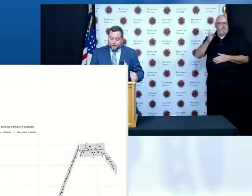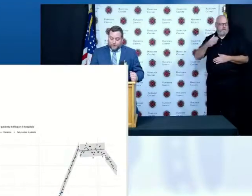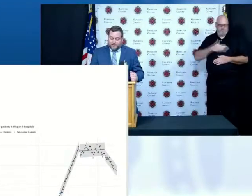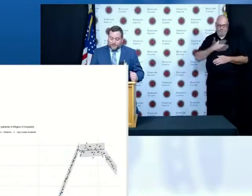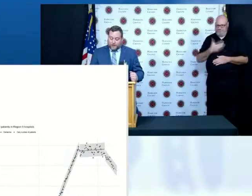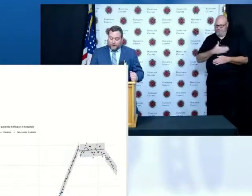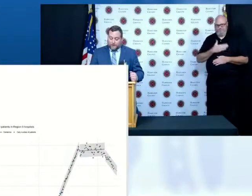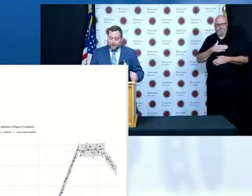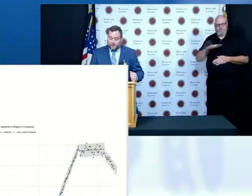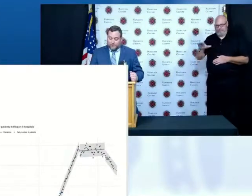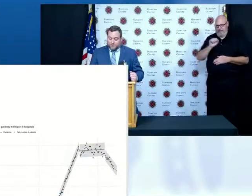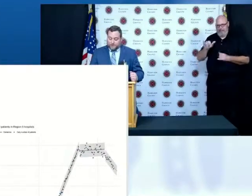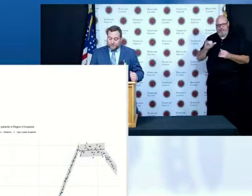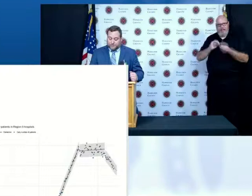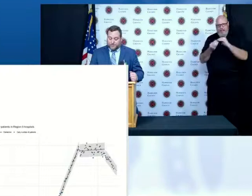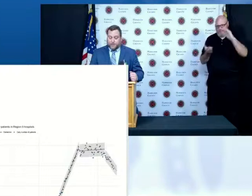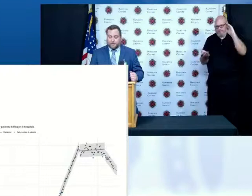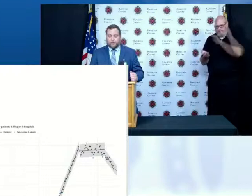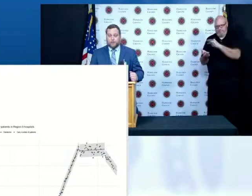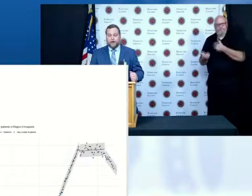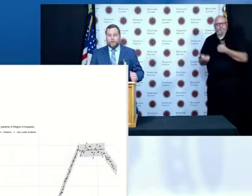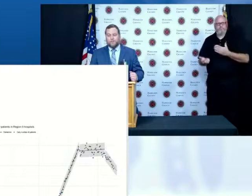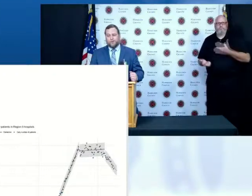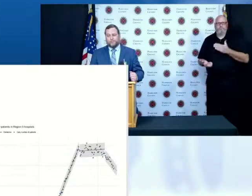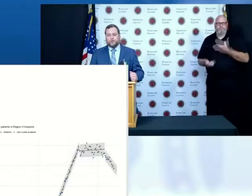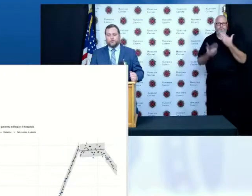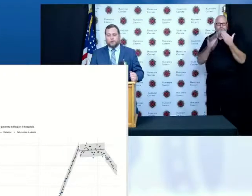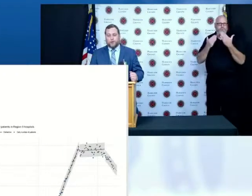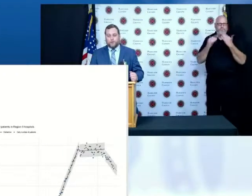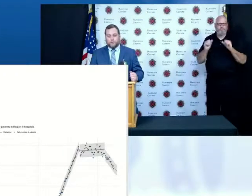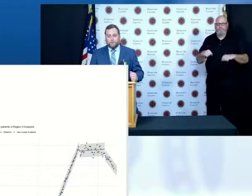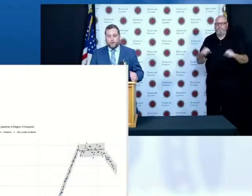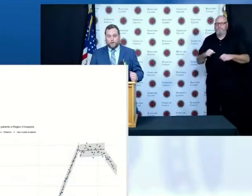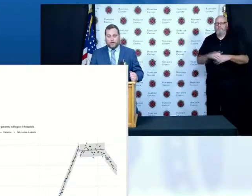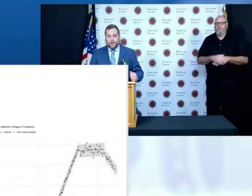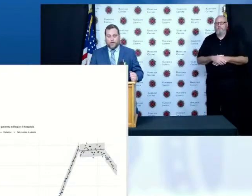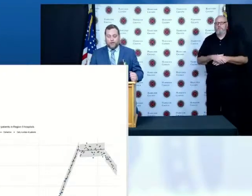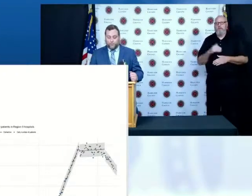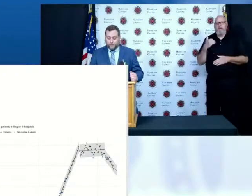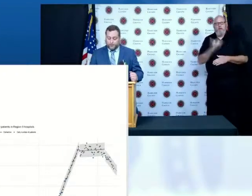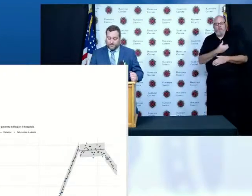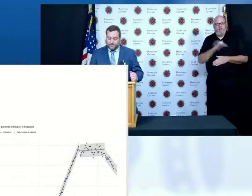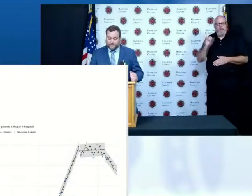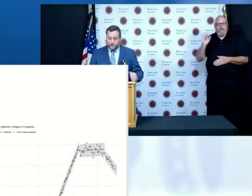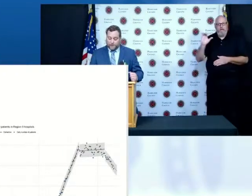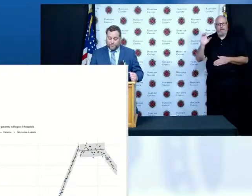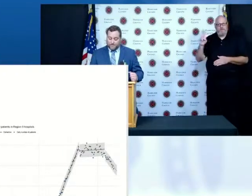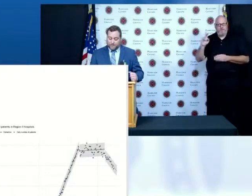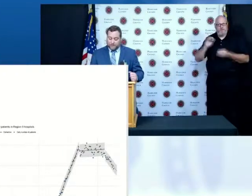intensive care unit admissions they were up close to 200 per day within our intensive care units